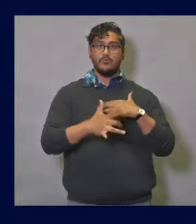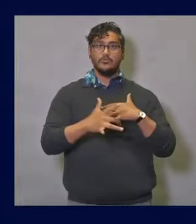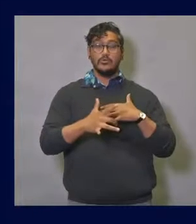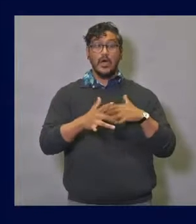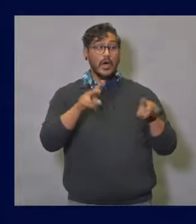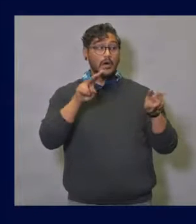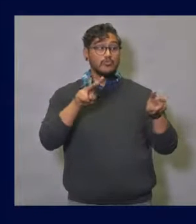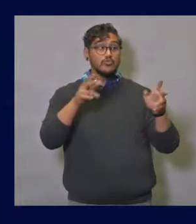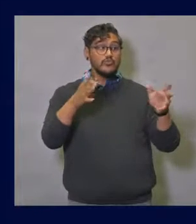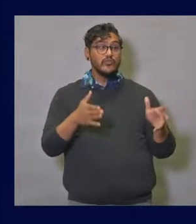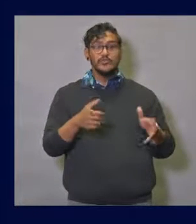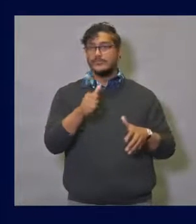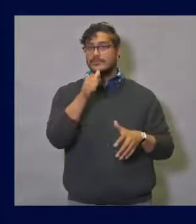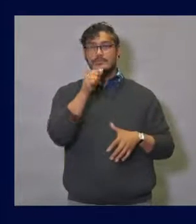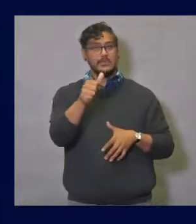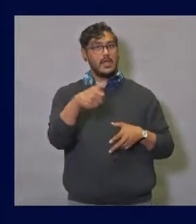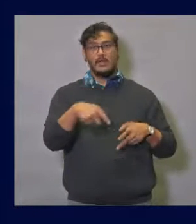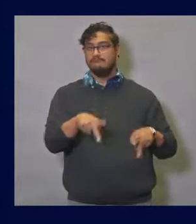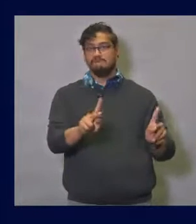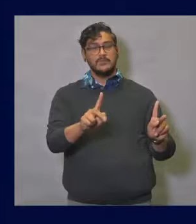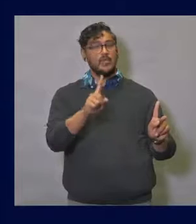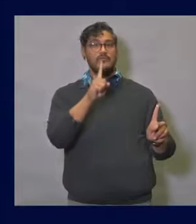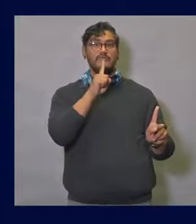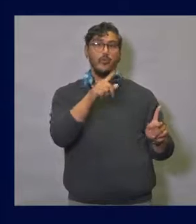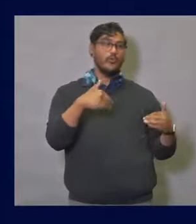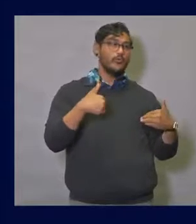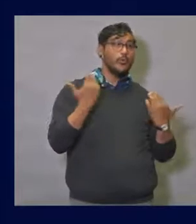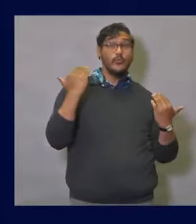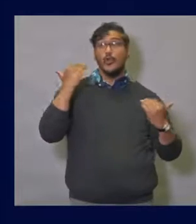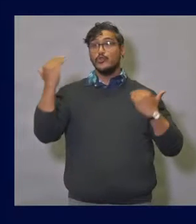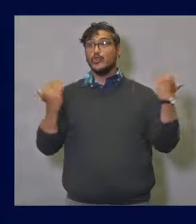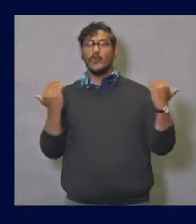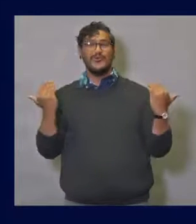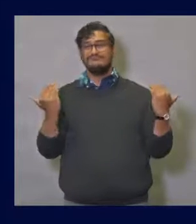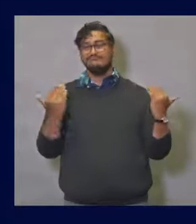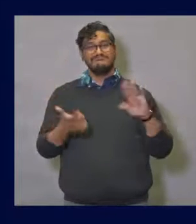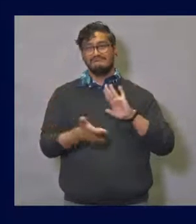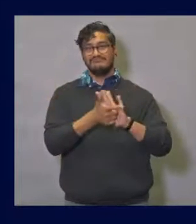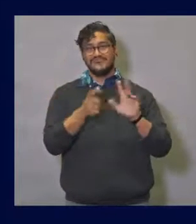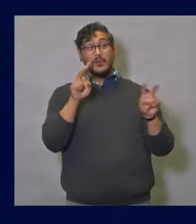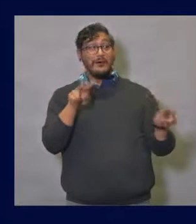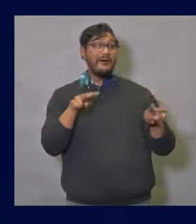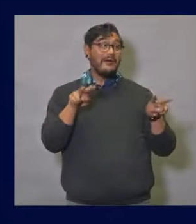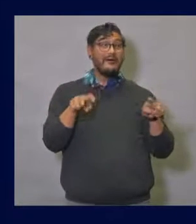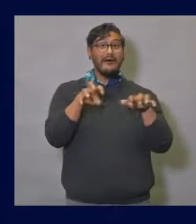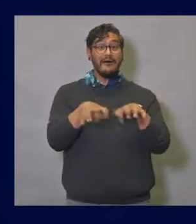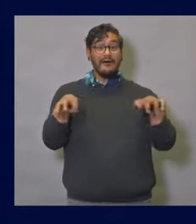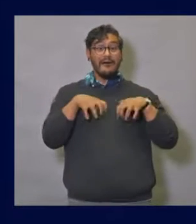OCCUPANCY, OBSERVERS ARE NOT